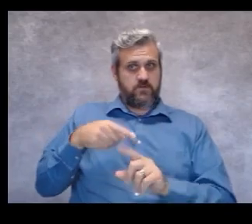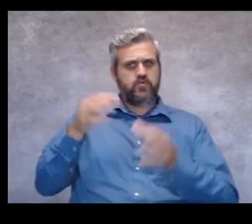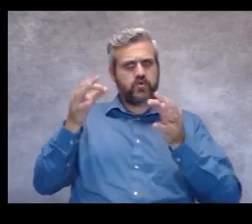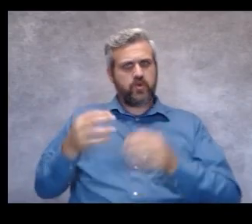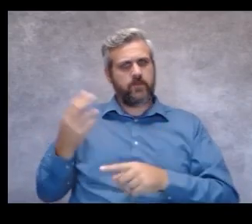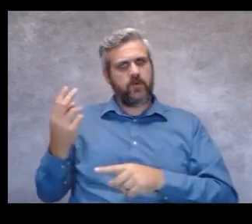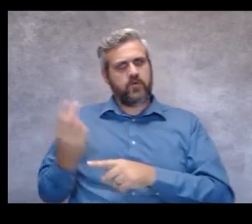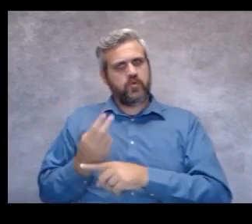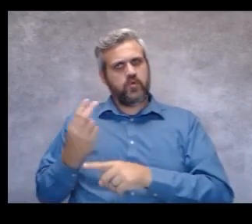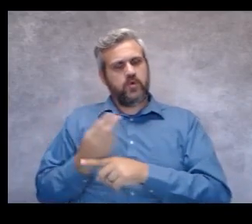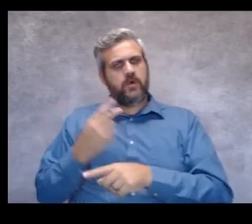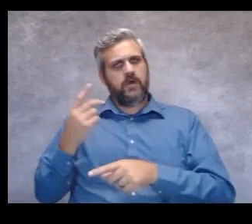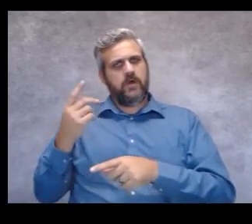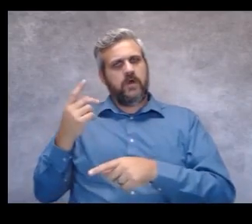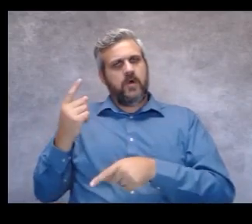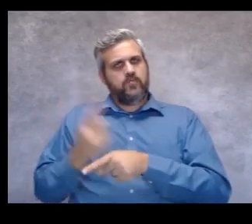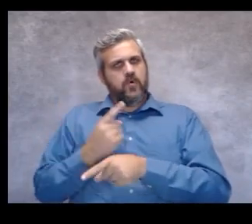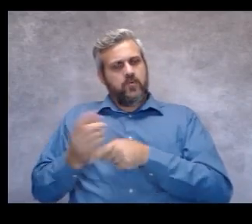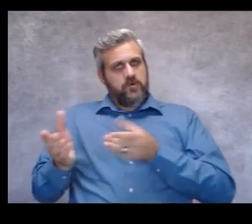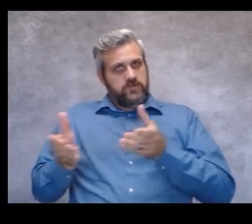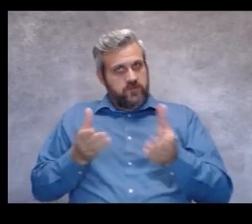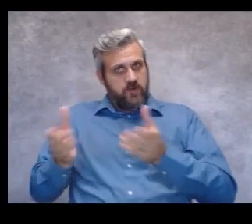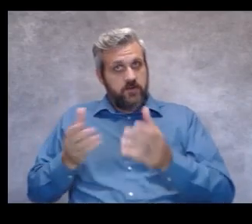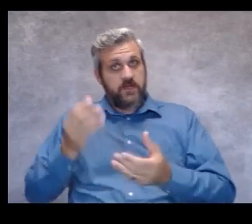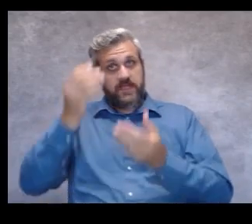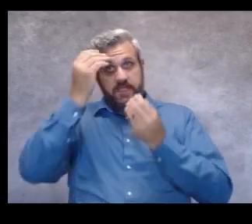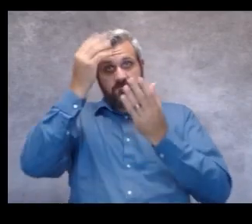appropriate services. Information could be obtained in